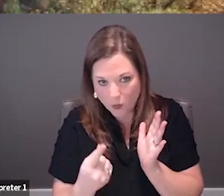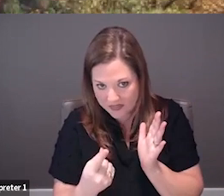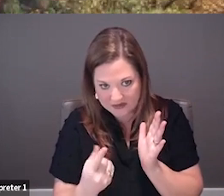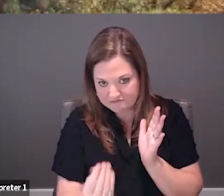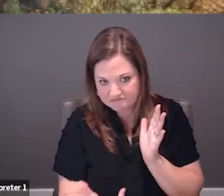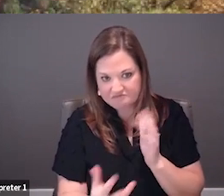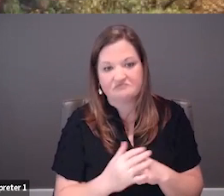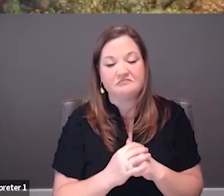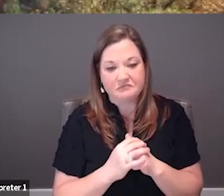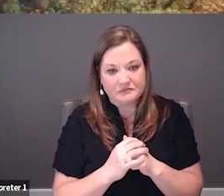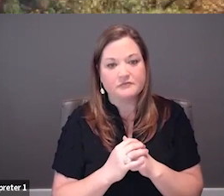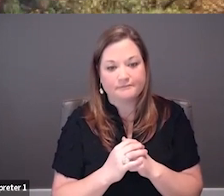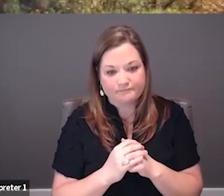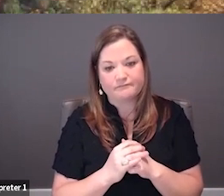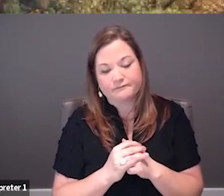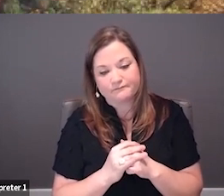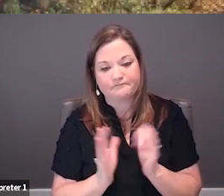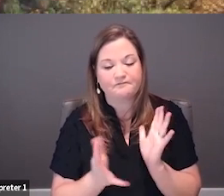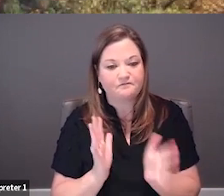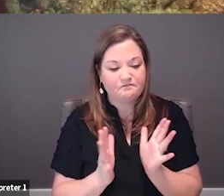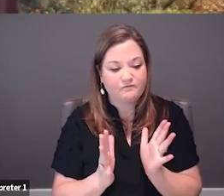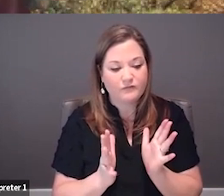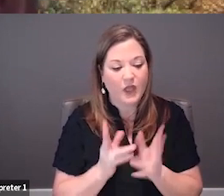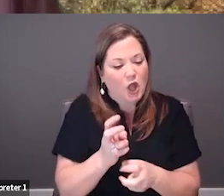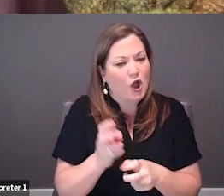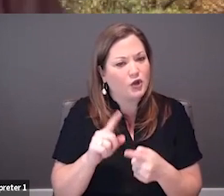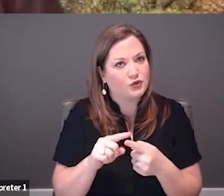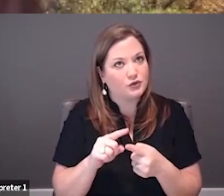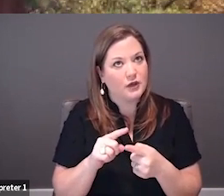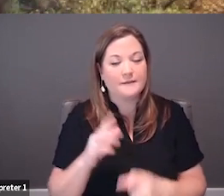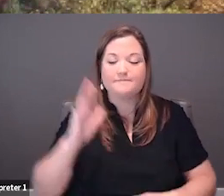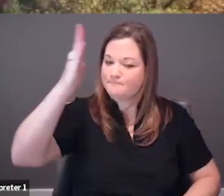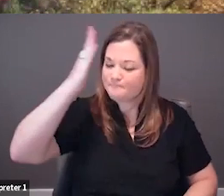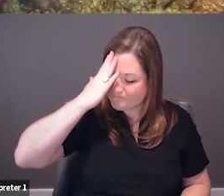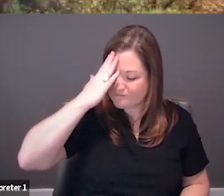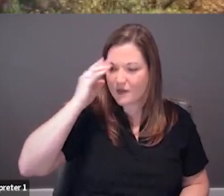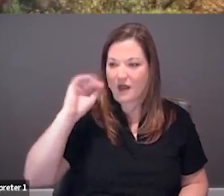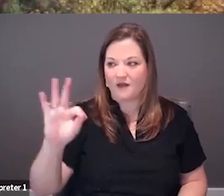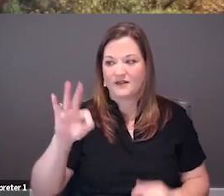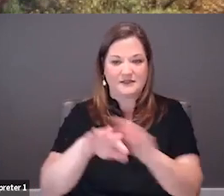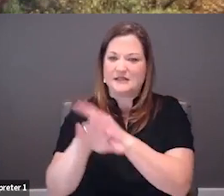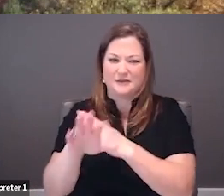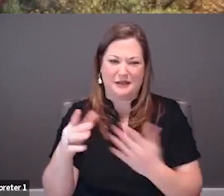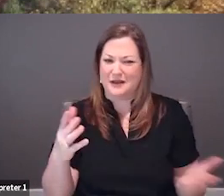It's hard to not be aware of accessibility, period. We hear about it.